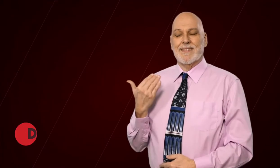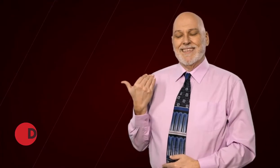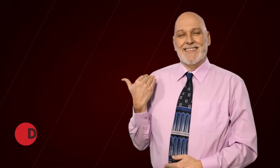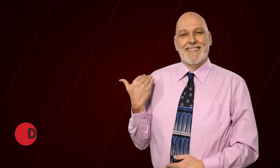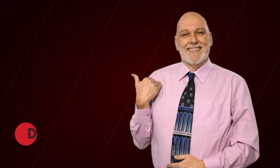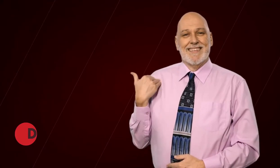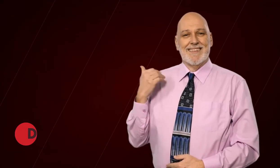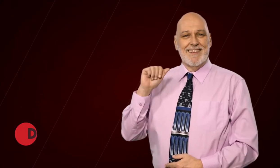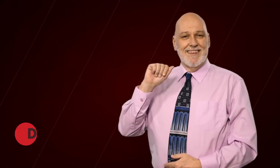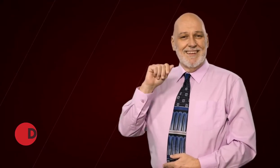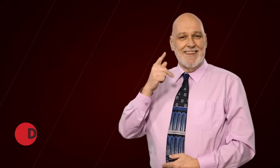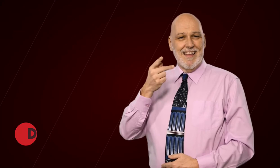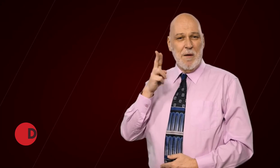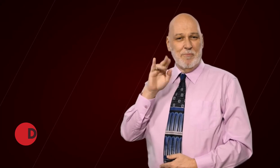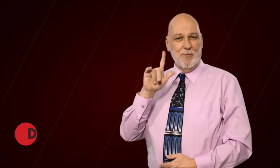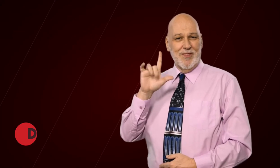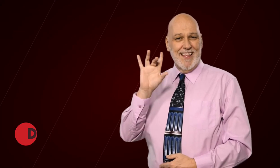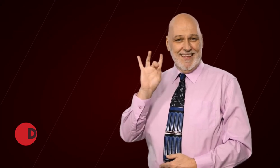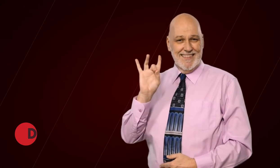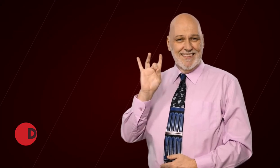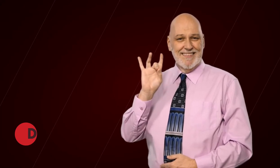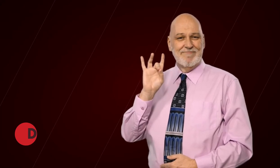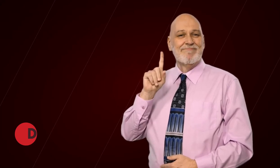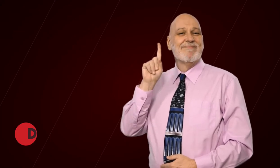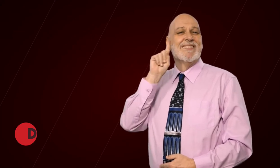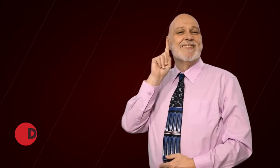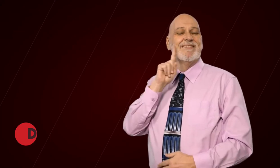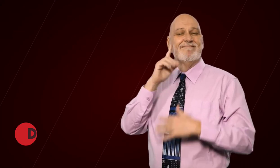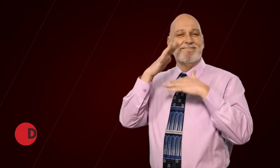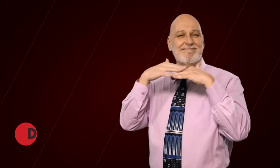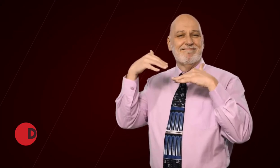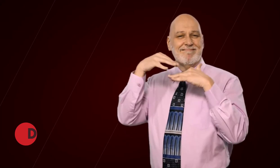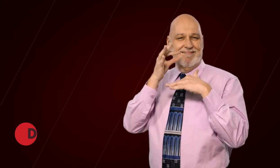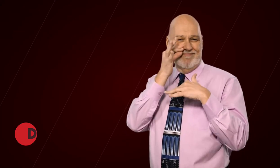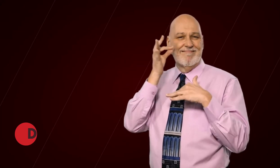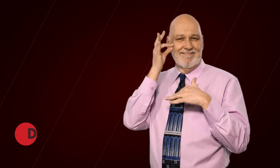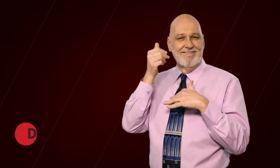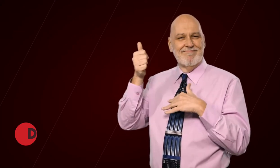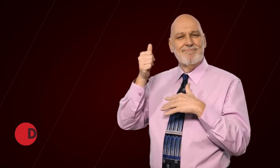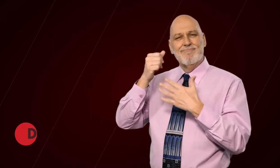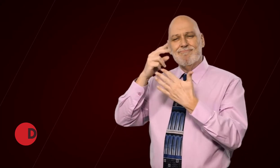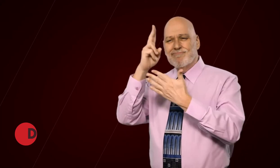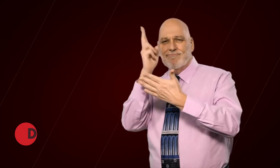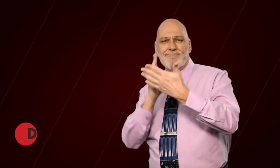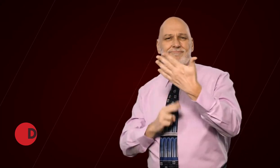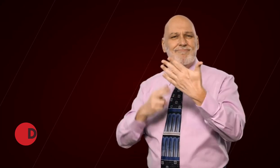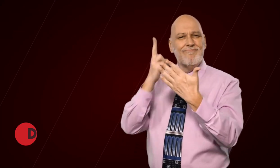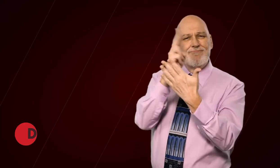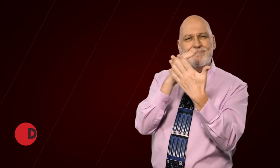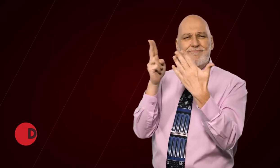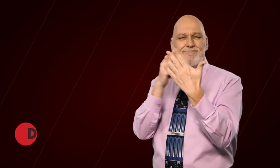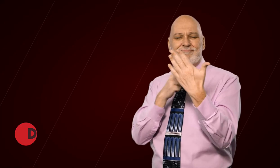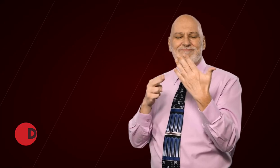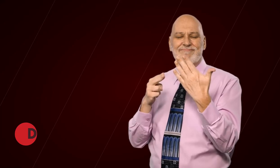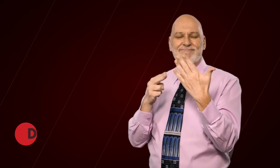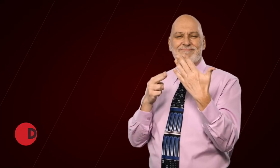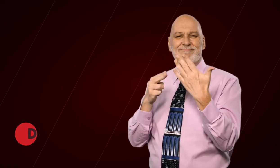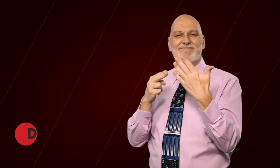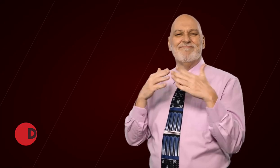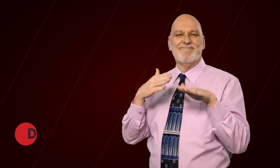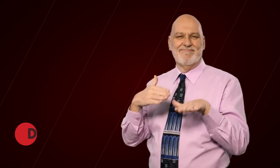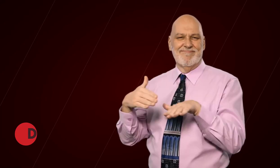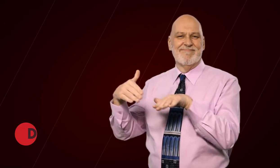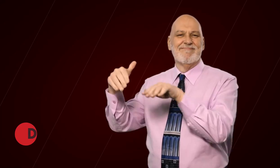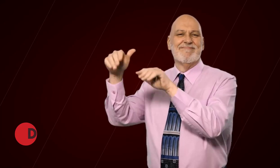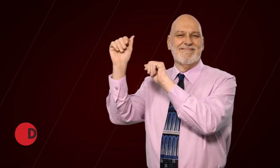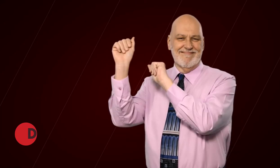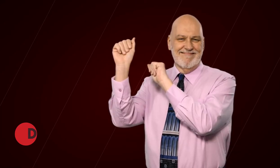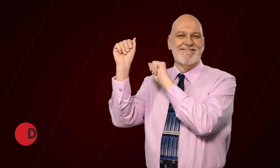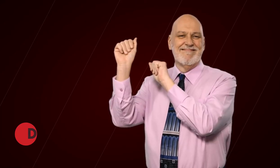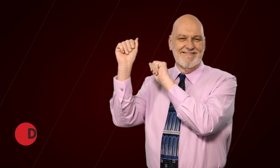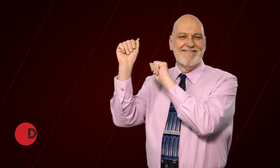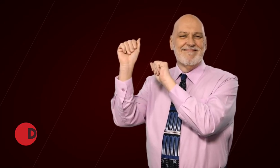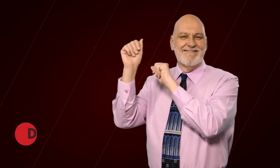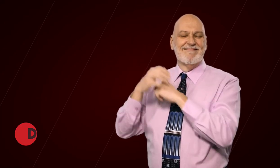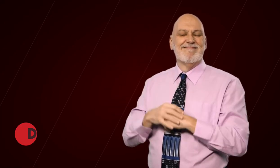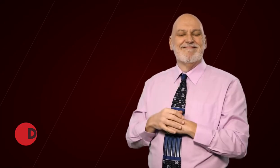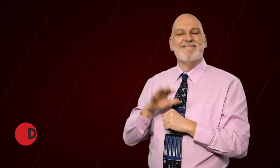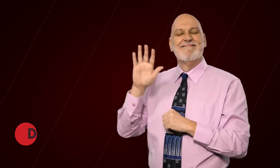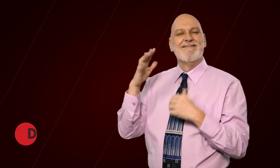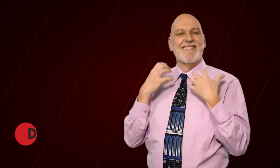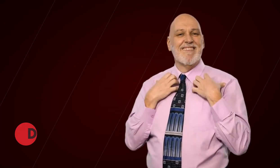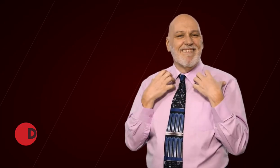[Anselmo]: On April 8, a Deaf Indigenous artist has left us.